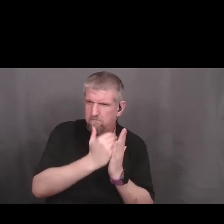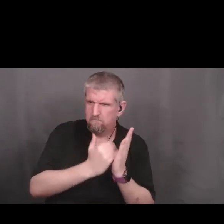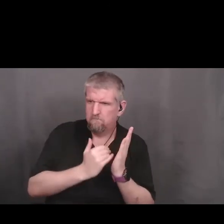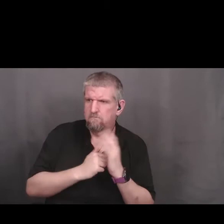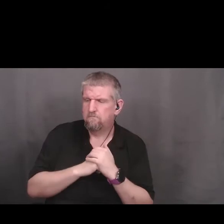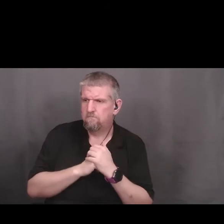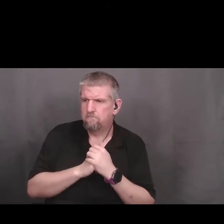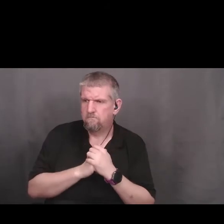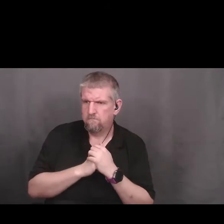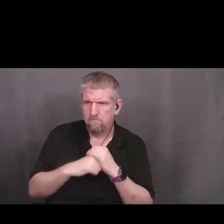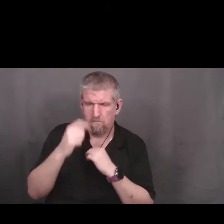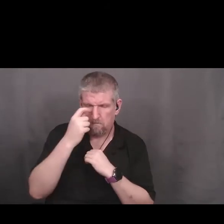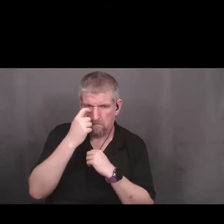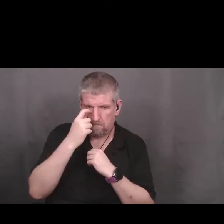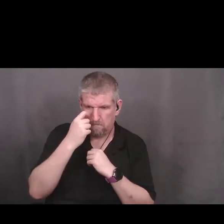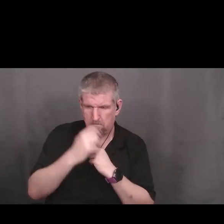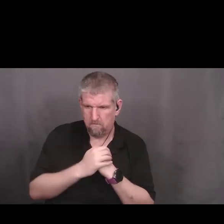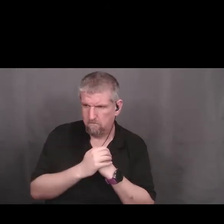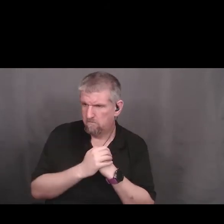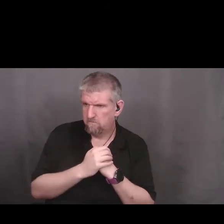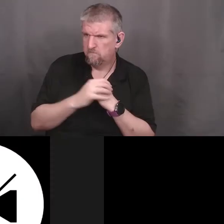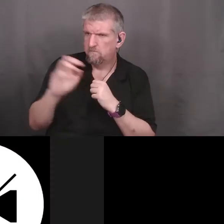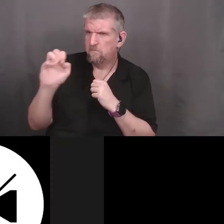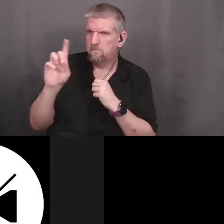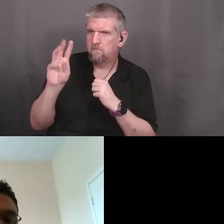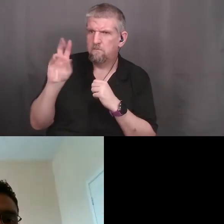All right, so Edwin, are you on?